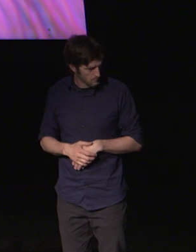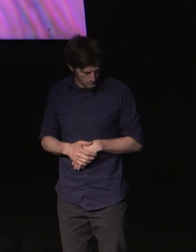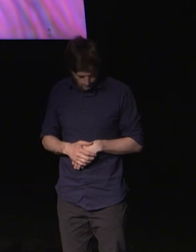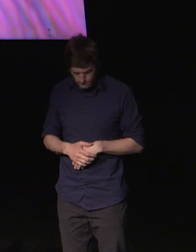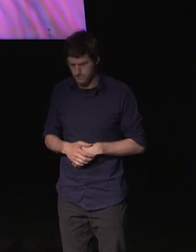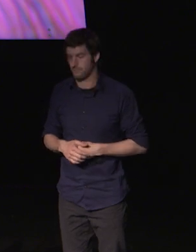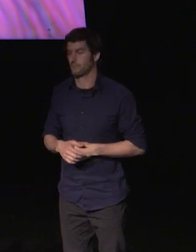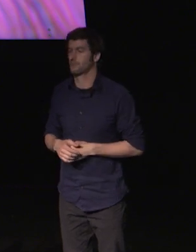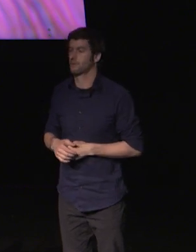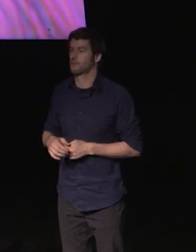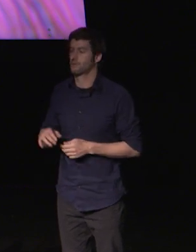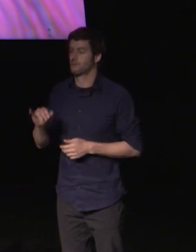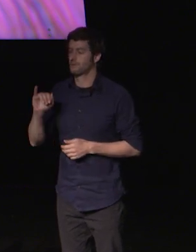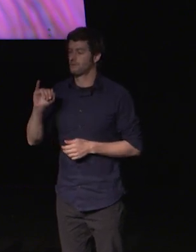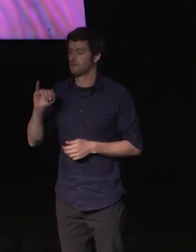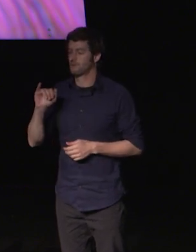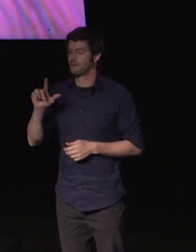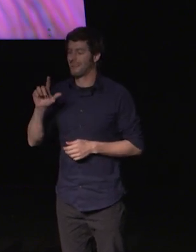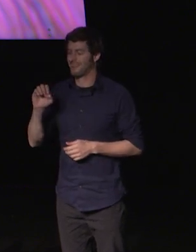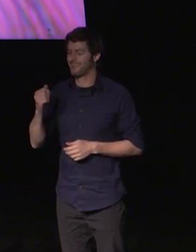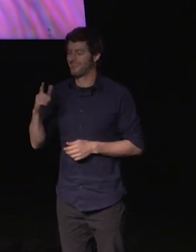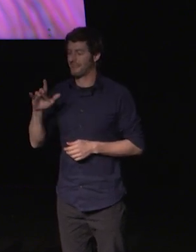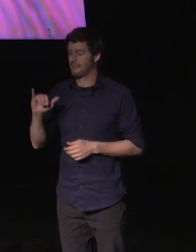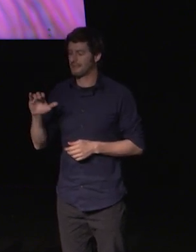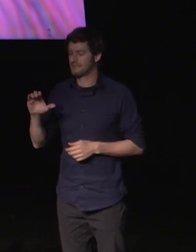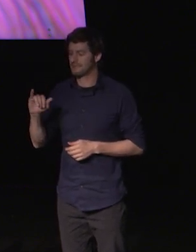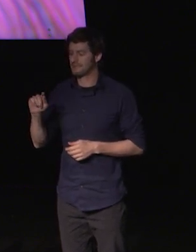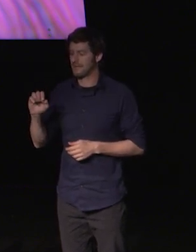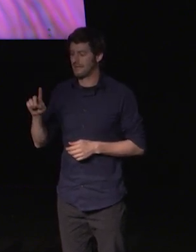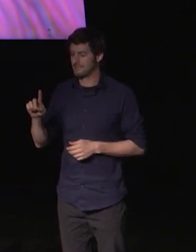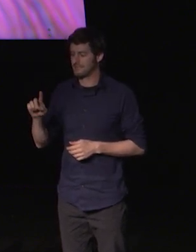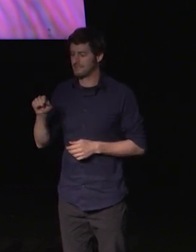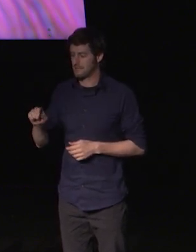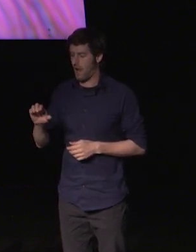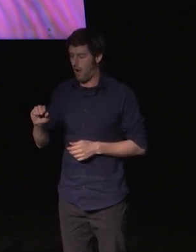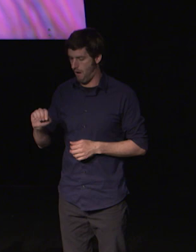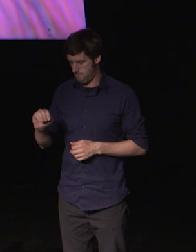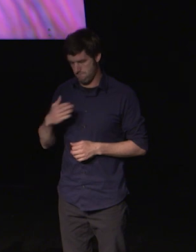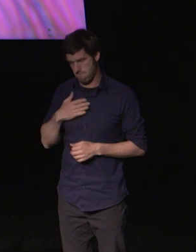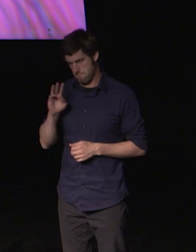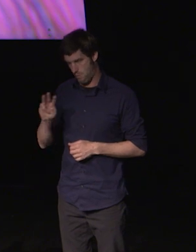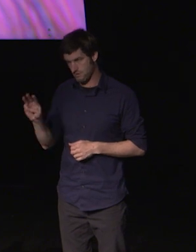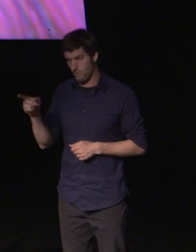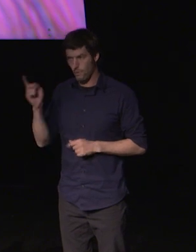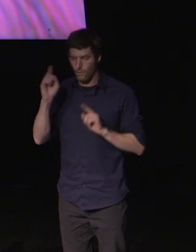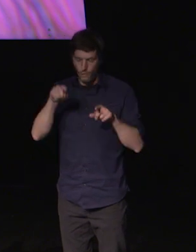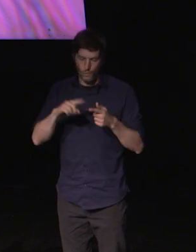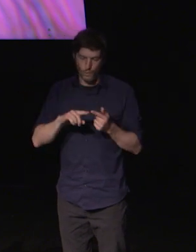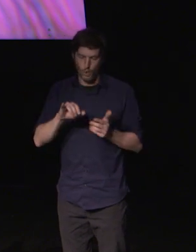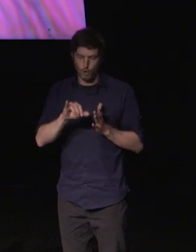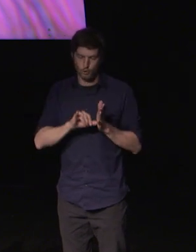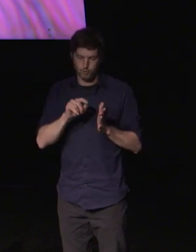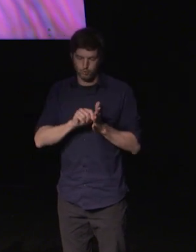like I said, go to illegallysighted.com, that is my website, but you can also go to youtube.com/IllegallySighted for the channel.